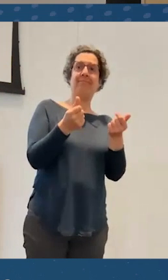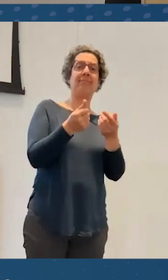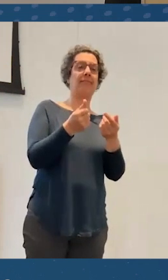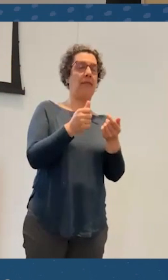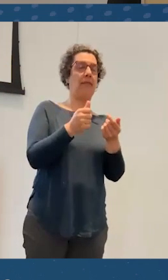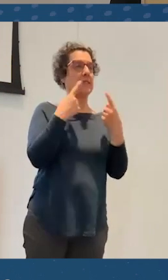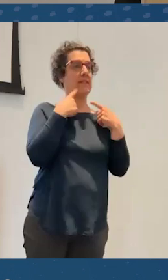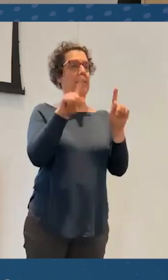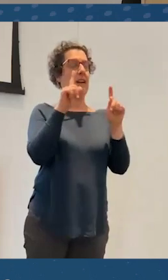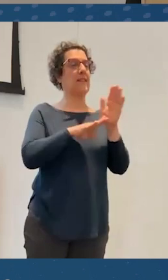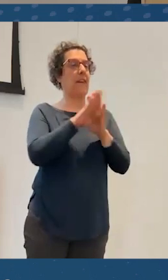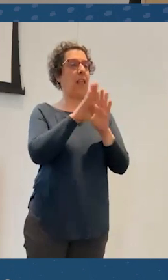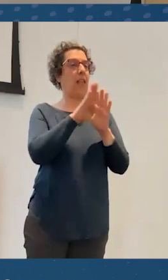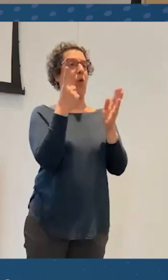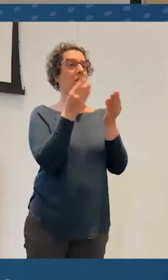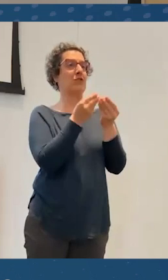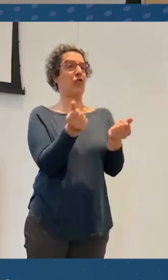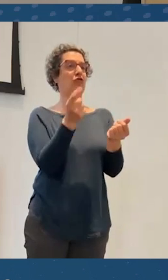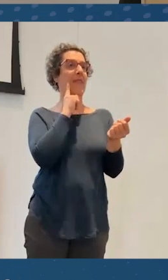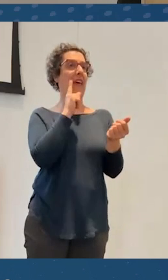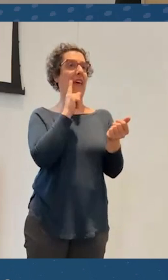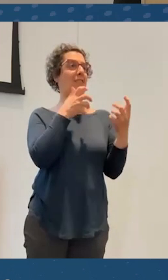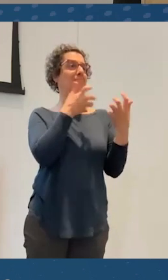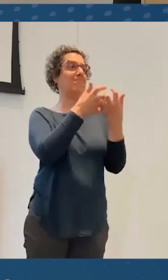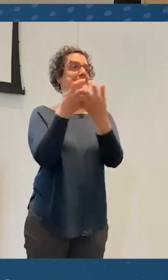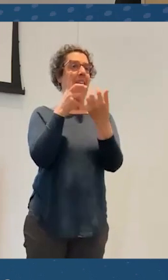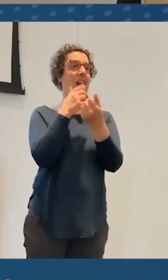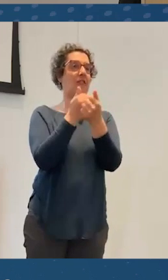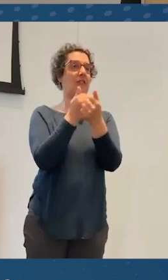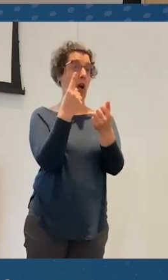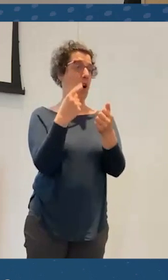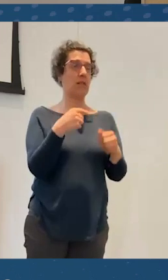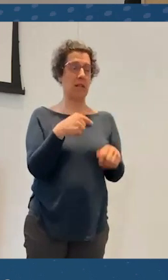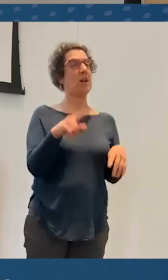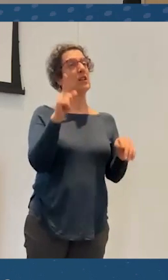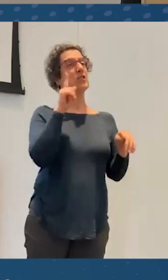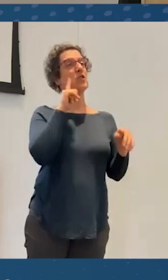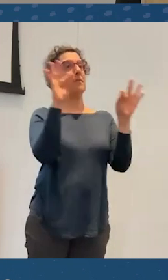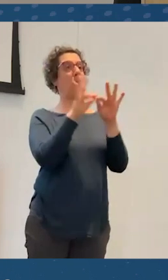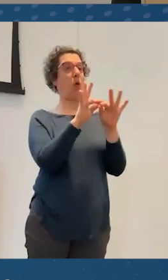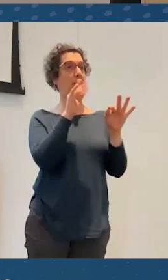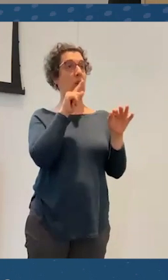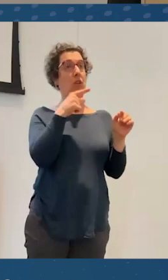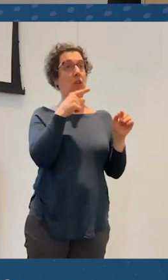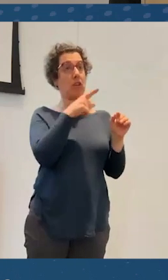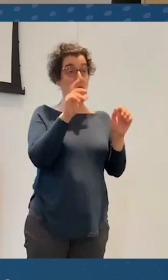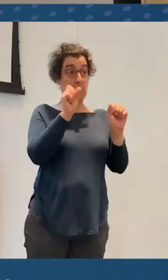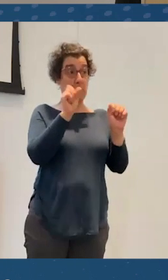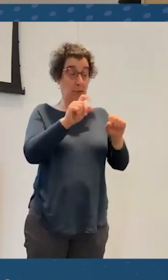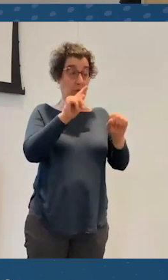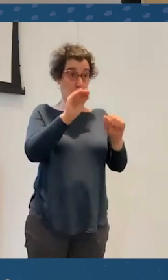for everyone. So with that in mind, it's important to allow users to customize their experience